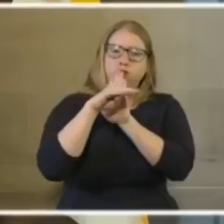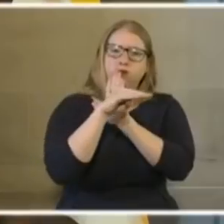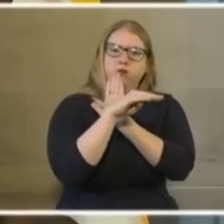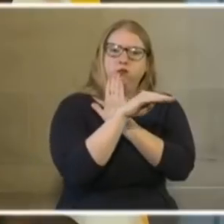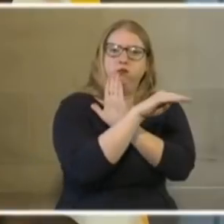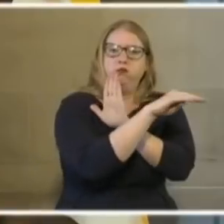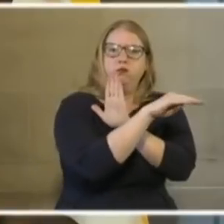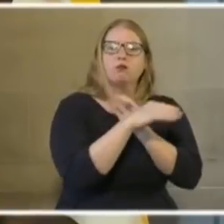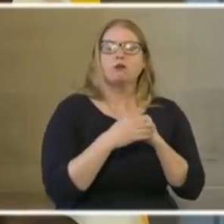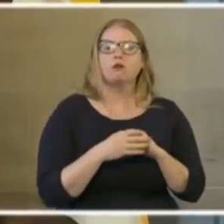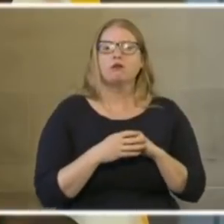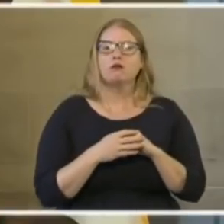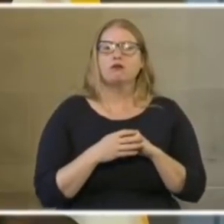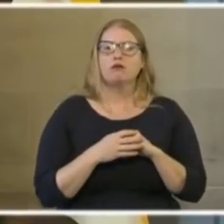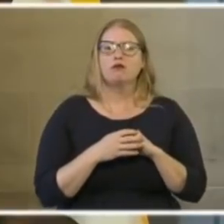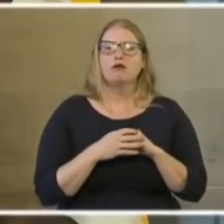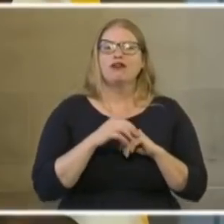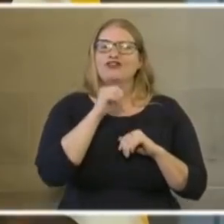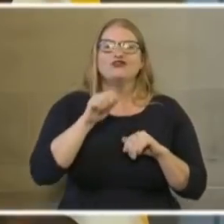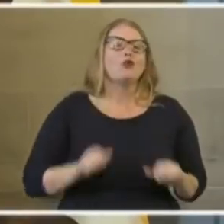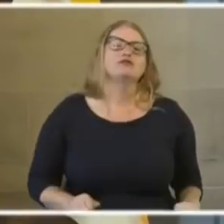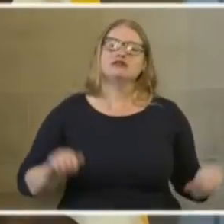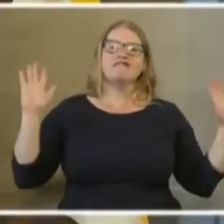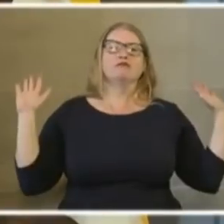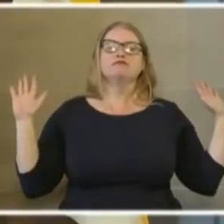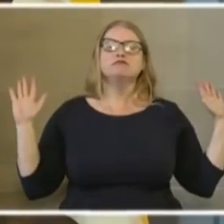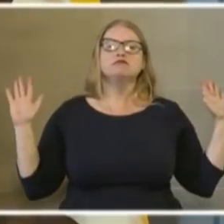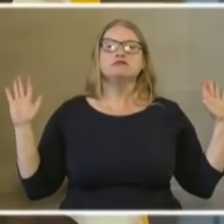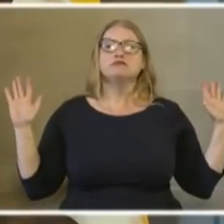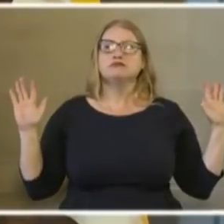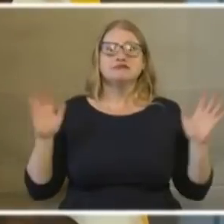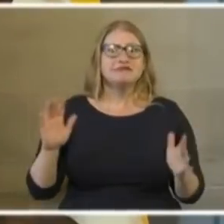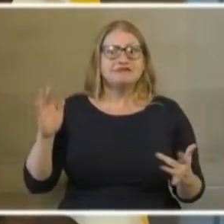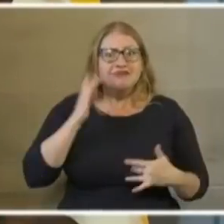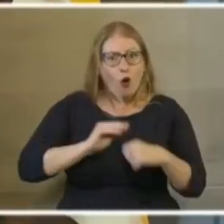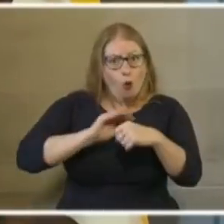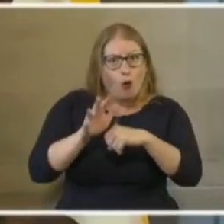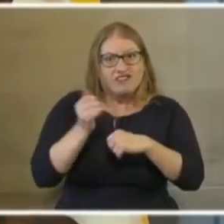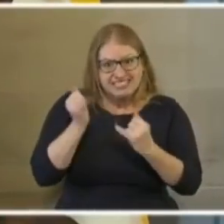BUT WE MUST CONTINUE TO DO ALL WE CAN TO FLATTEN THE CURVE